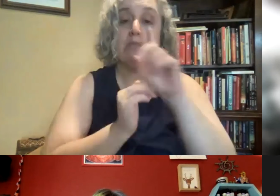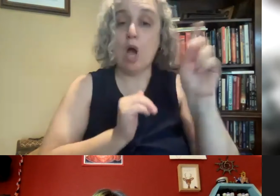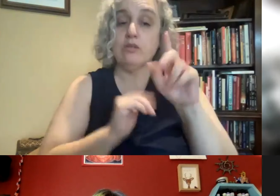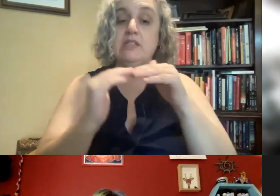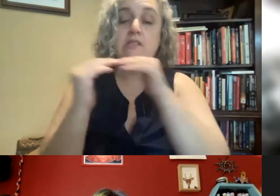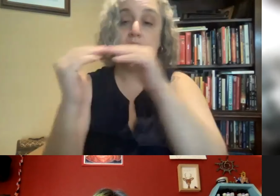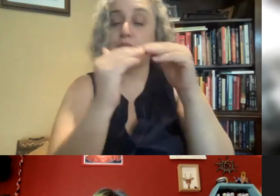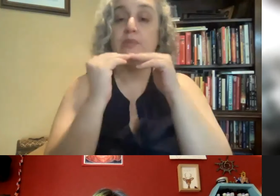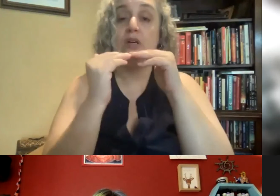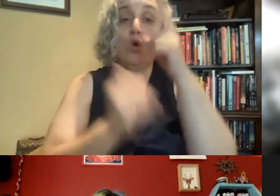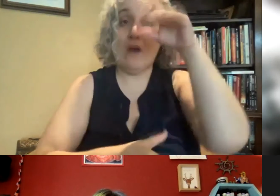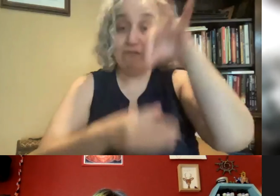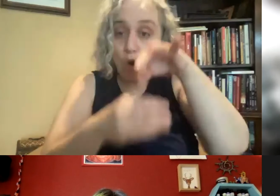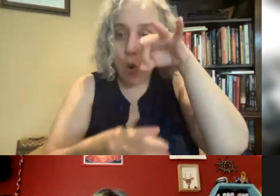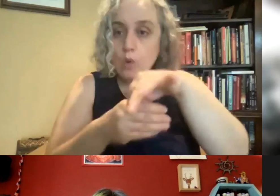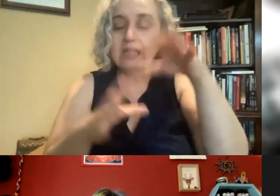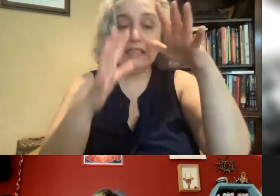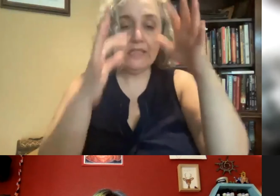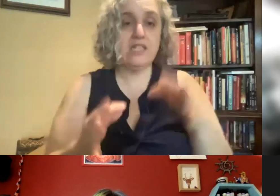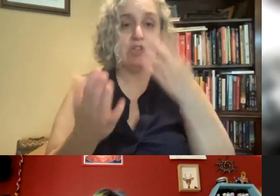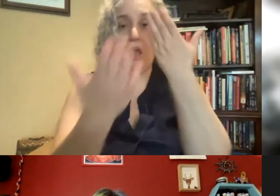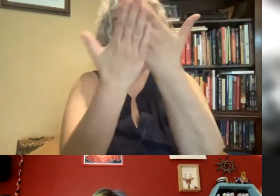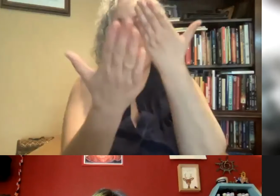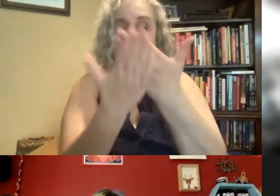decision-making to evidence-based decision-making,